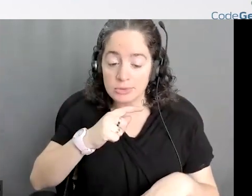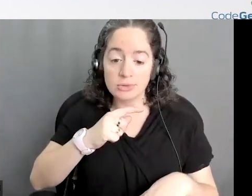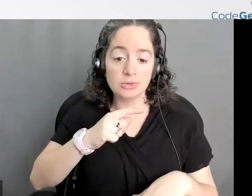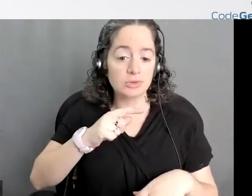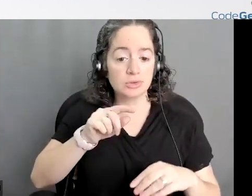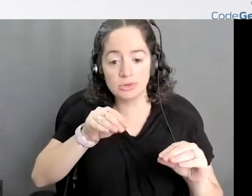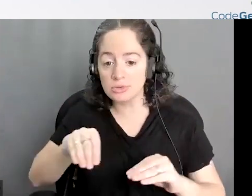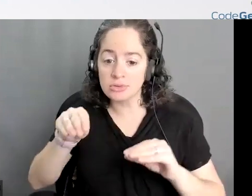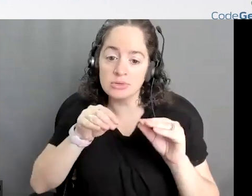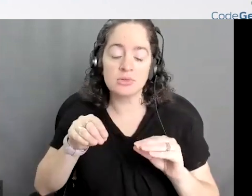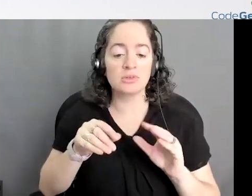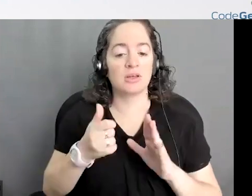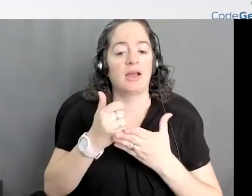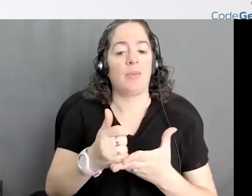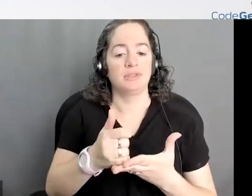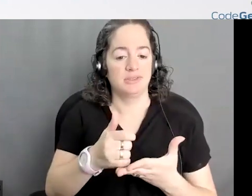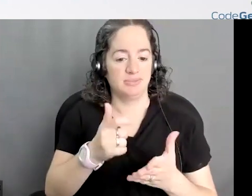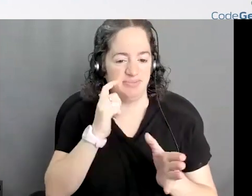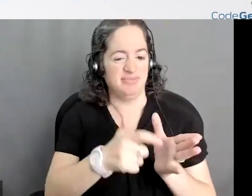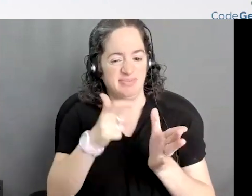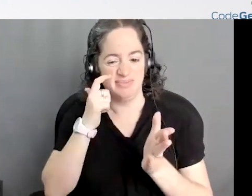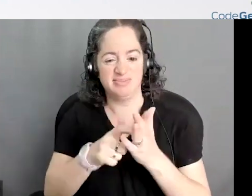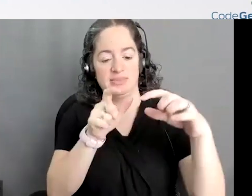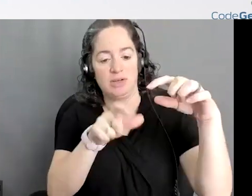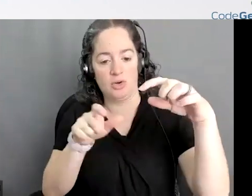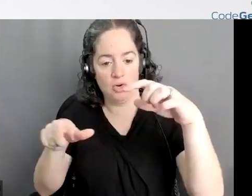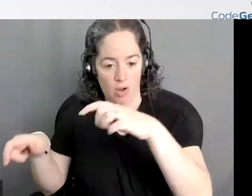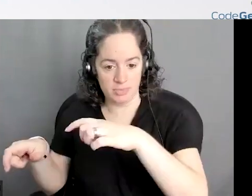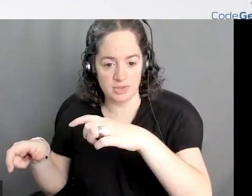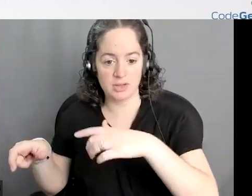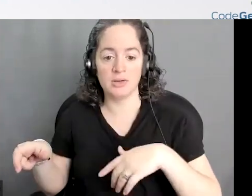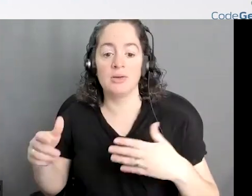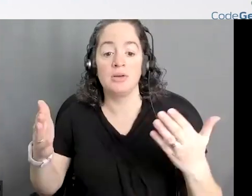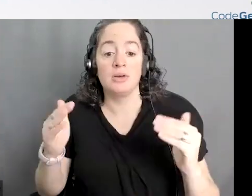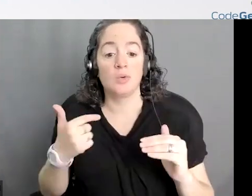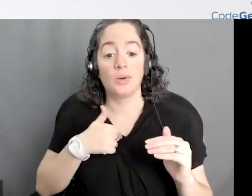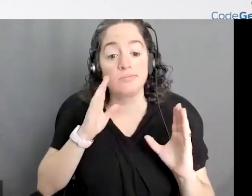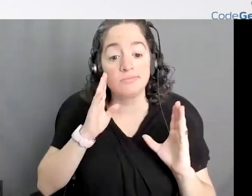so that we can highlight those columns. We're listening for clicks on those sticky row headers